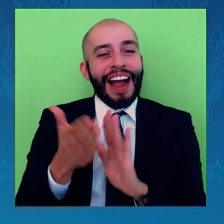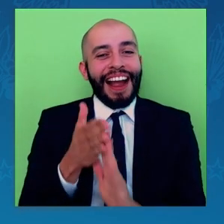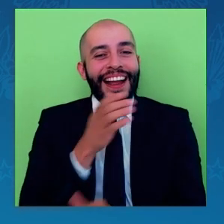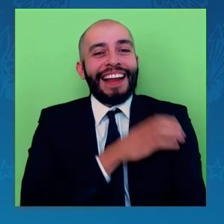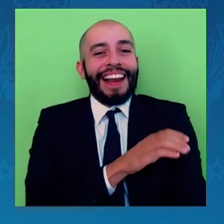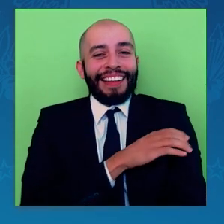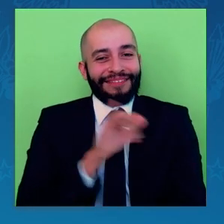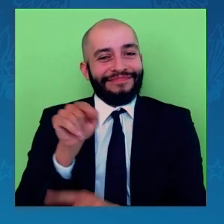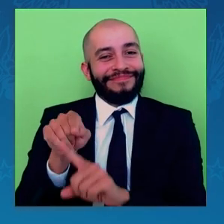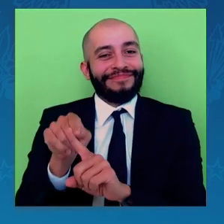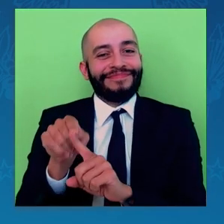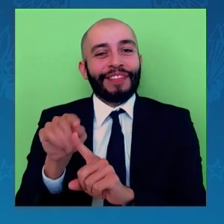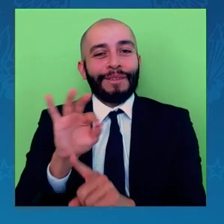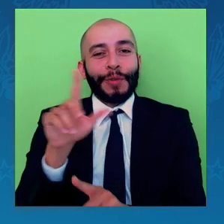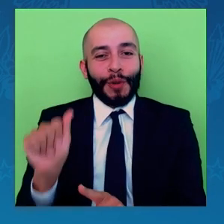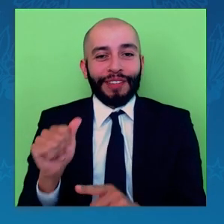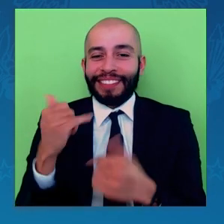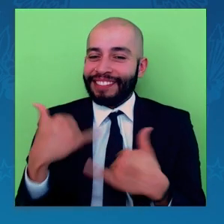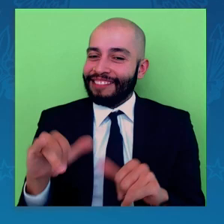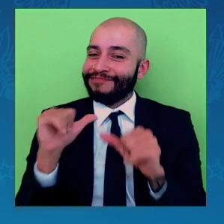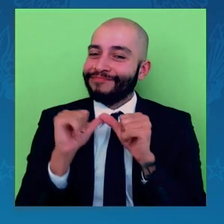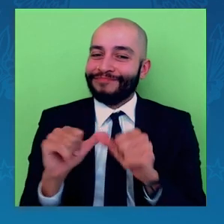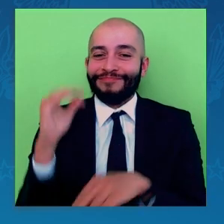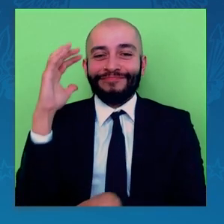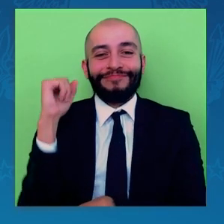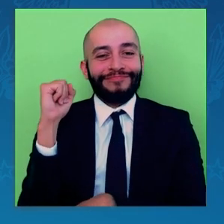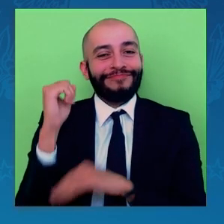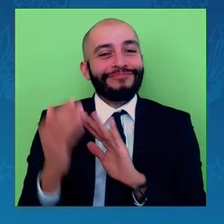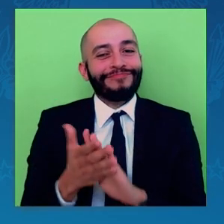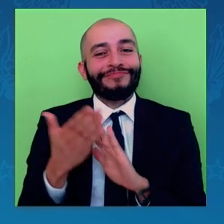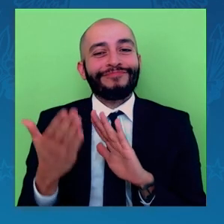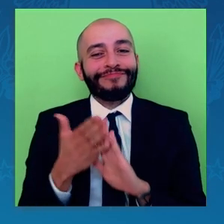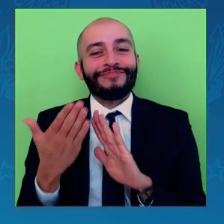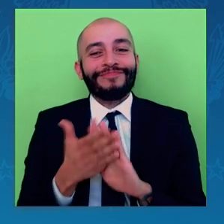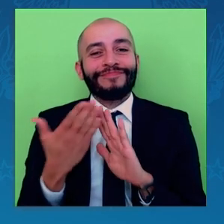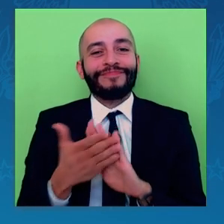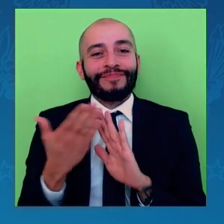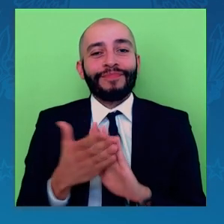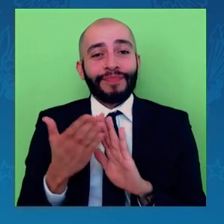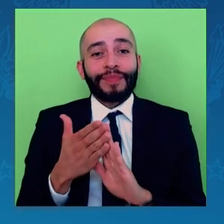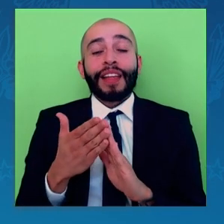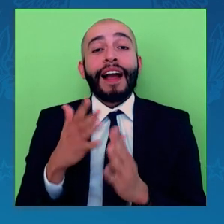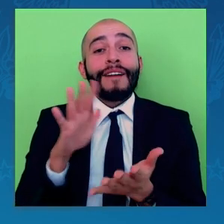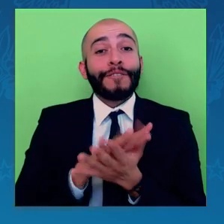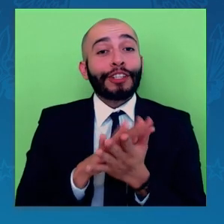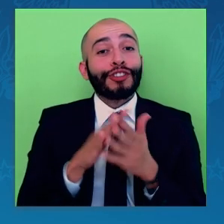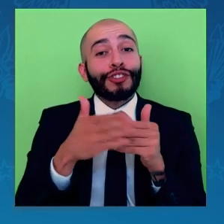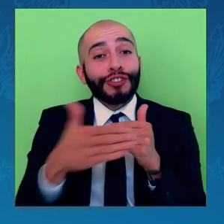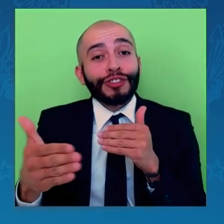And as I sat in that clinic after school and on weekends, greeting patients and watching my parents at work,